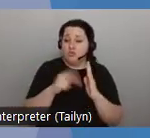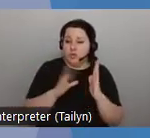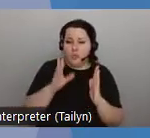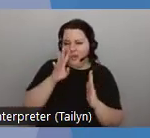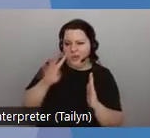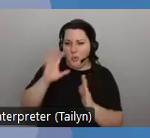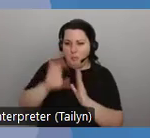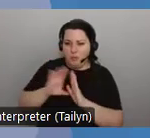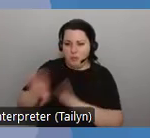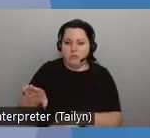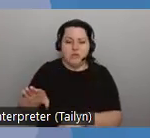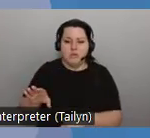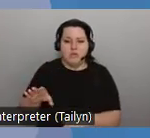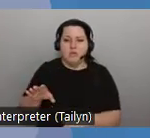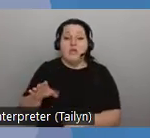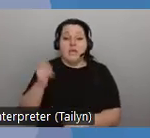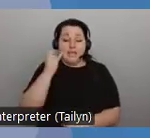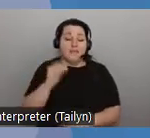menu that lets you click that, and then screen readers are going to ignore the image.